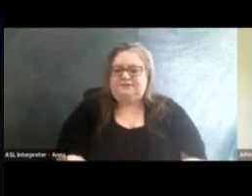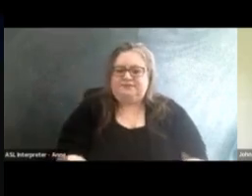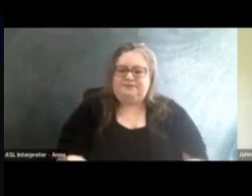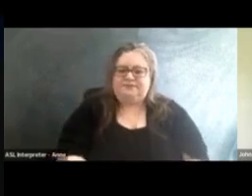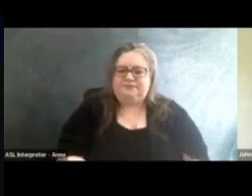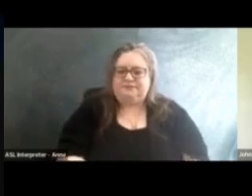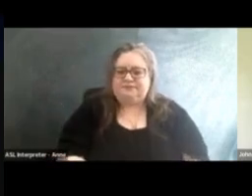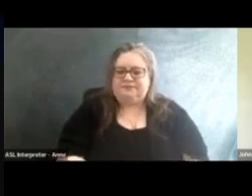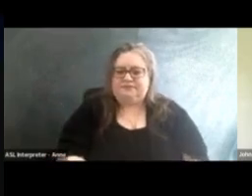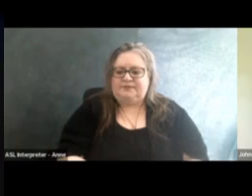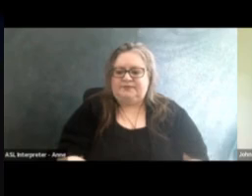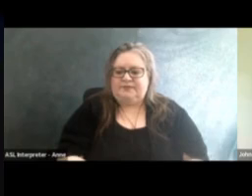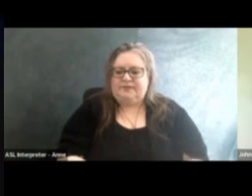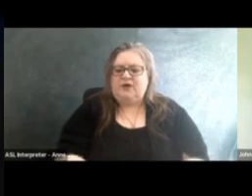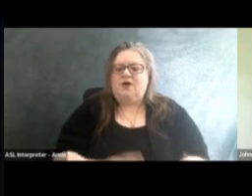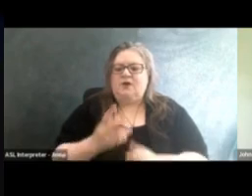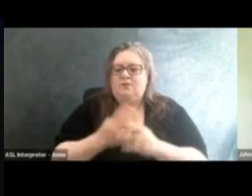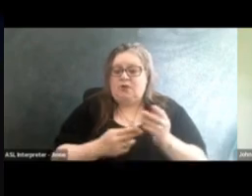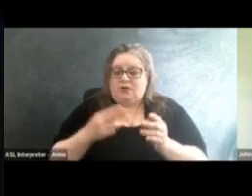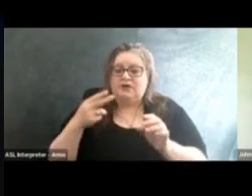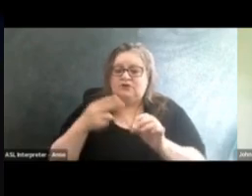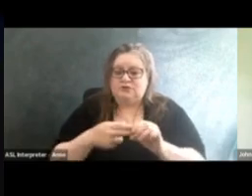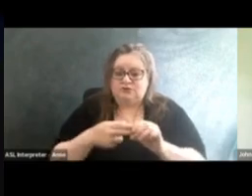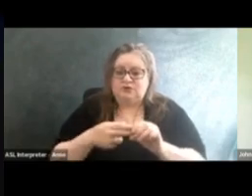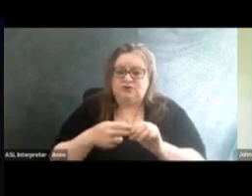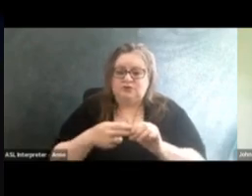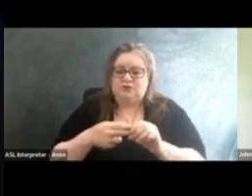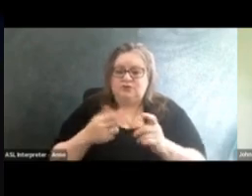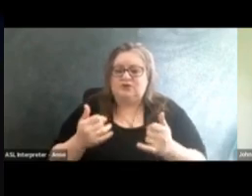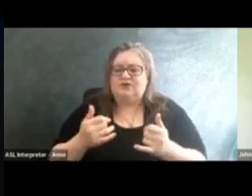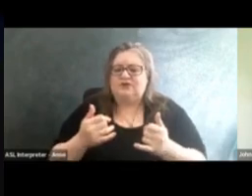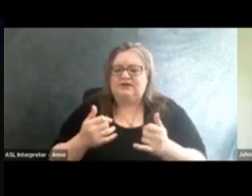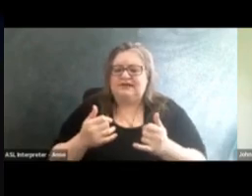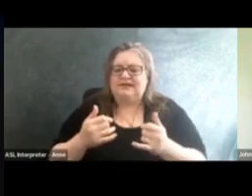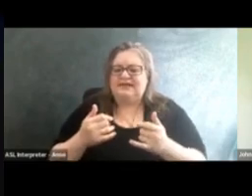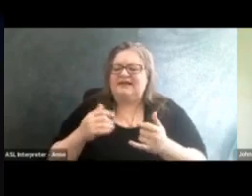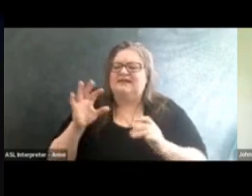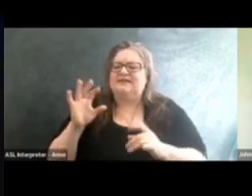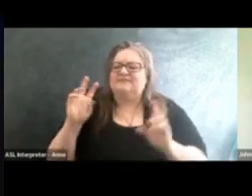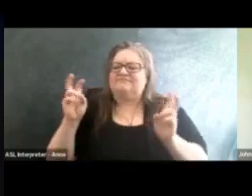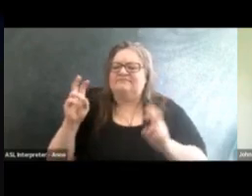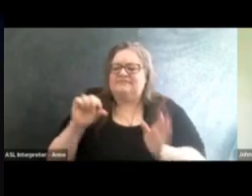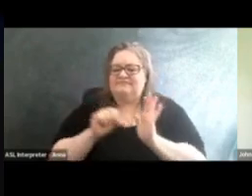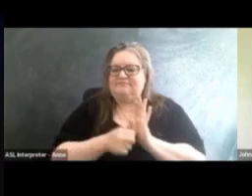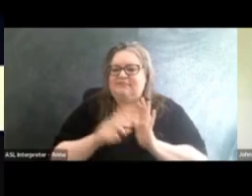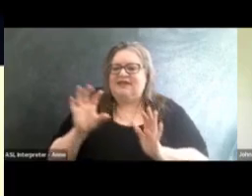both both contribute to this fingerprint of traumatic brain injury being damaged to the